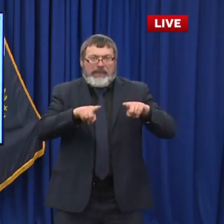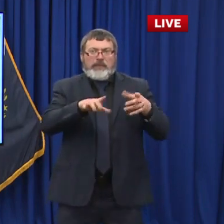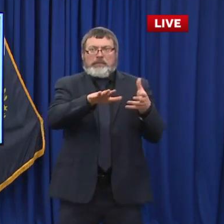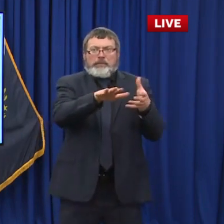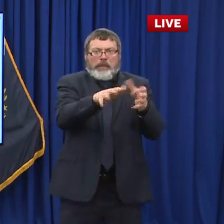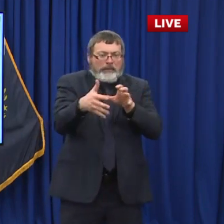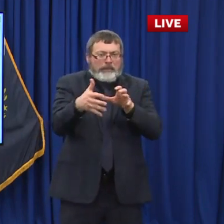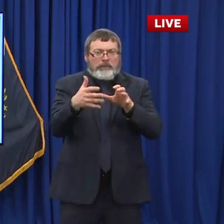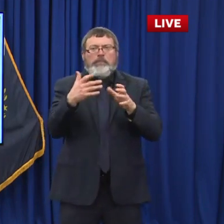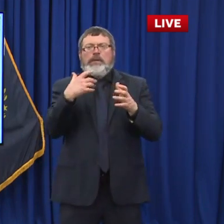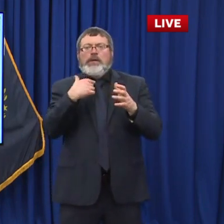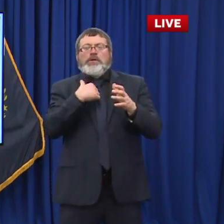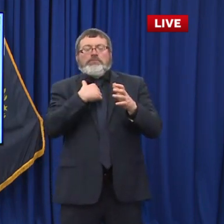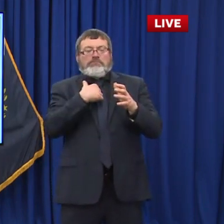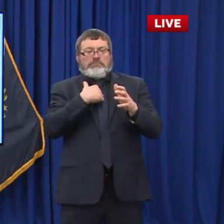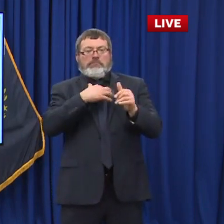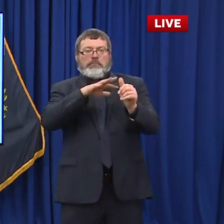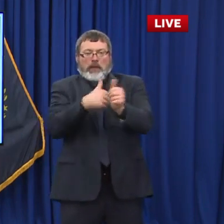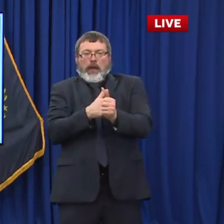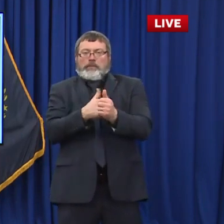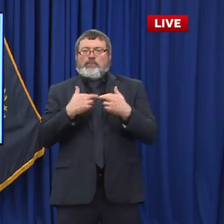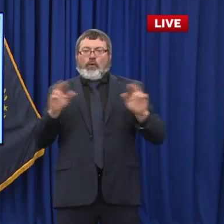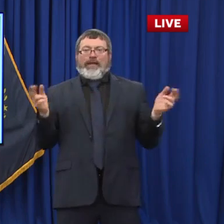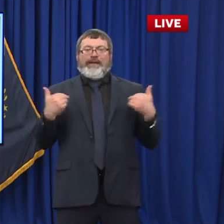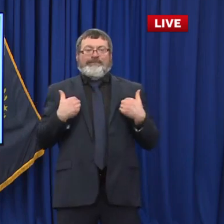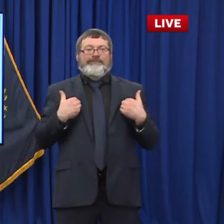THAT THEY’RE UNABLE TO FULFILL THOSE OBLIGATIONS.